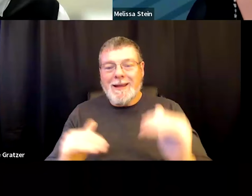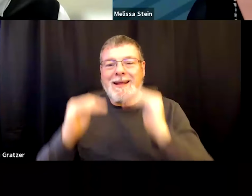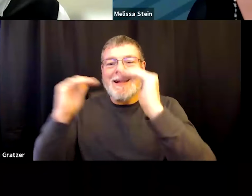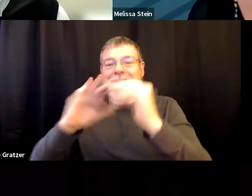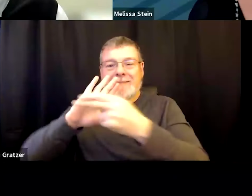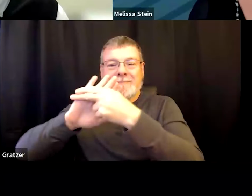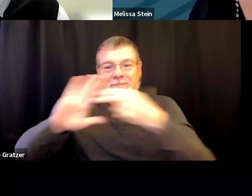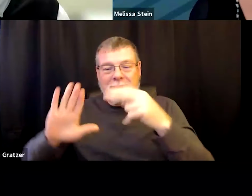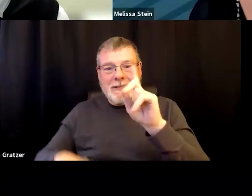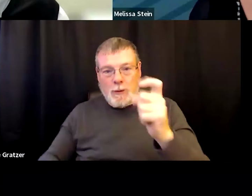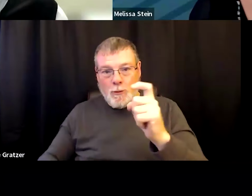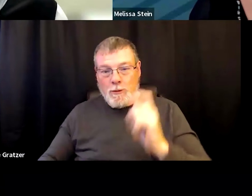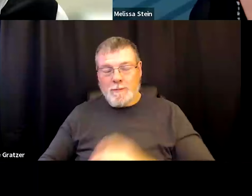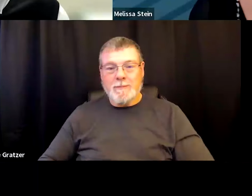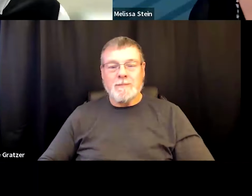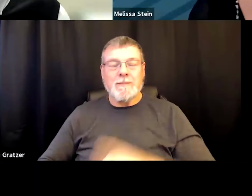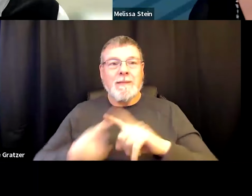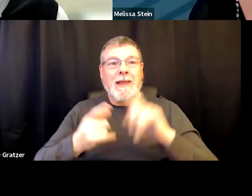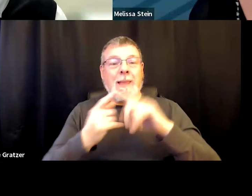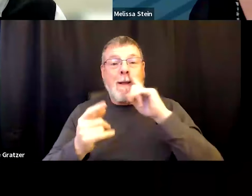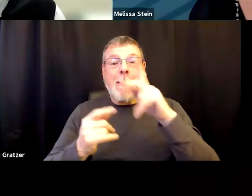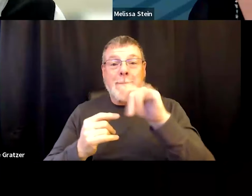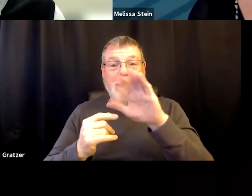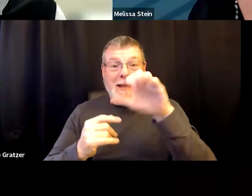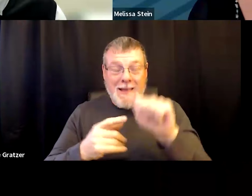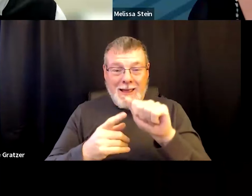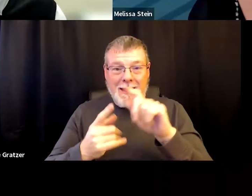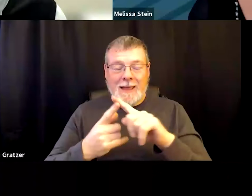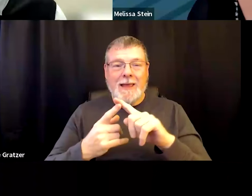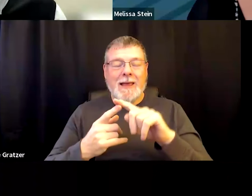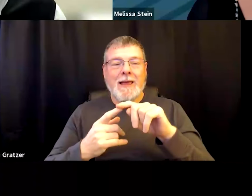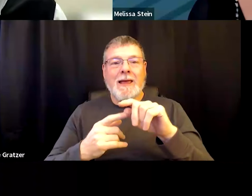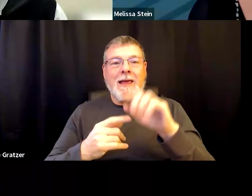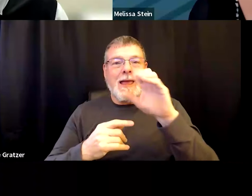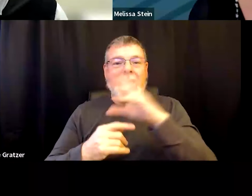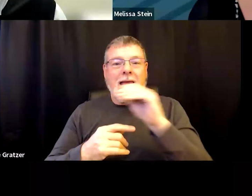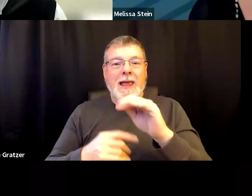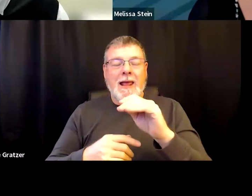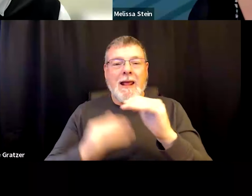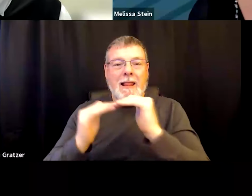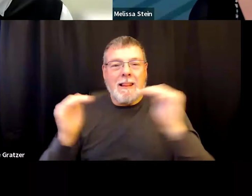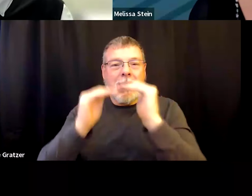So for example, the TCUDS has 11 areas that are of interest and scoreable